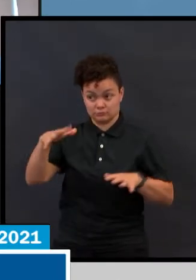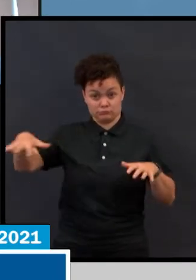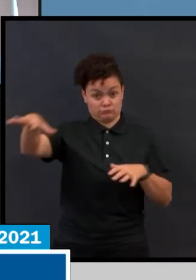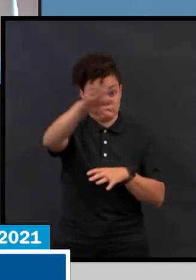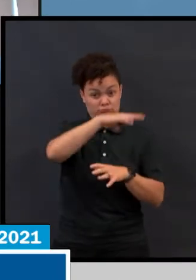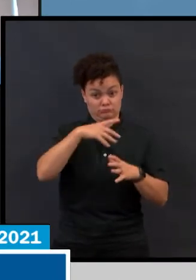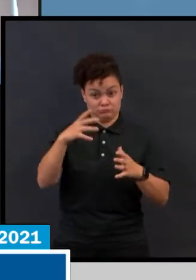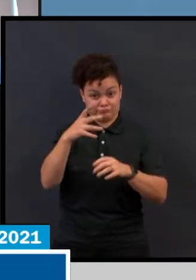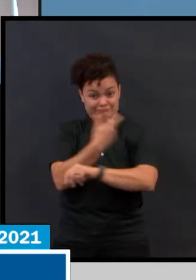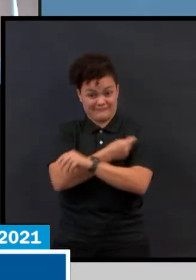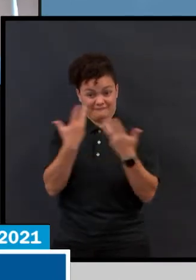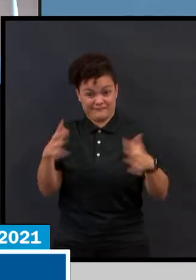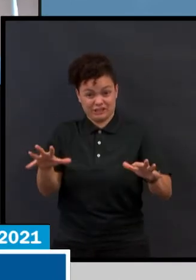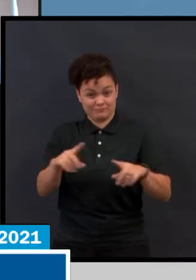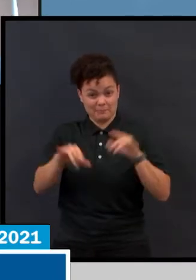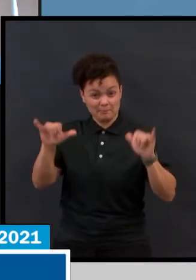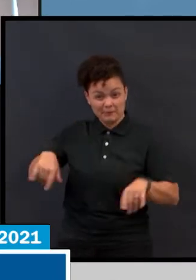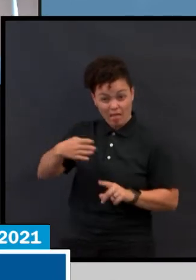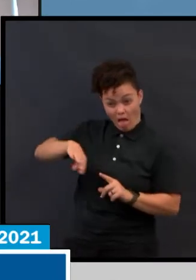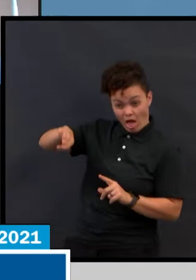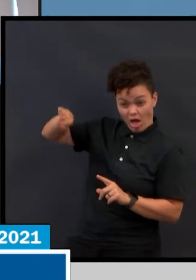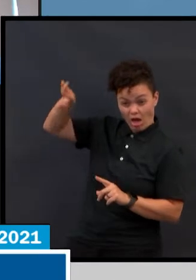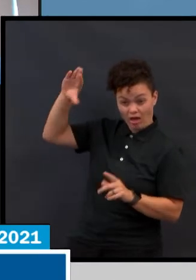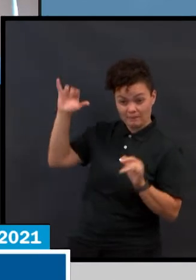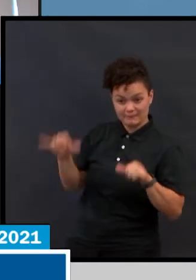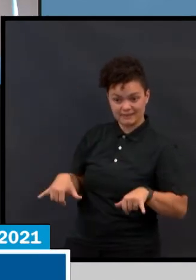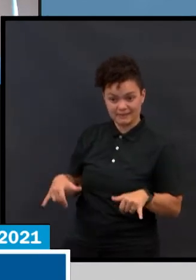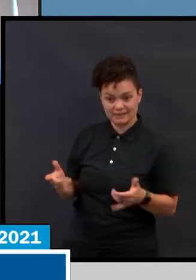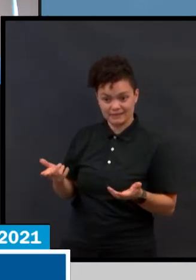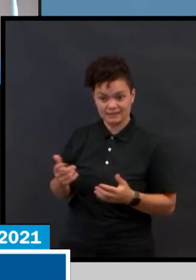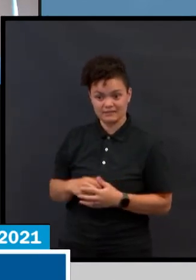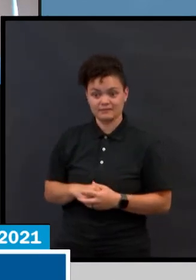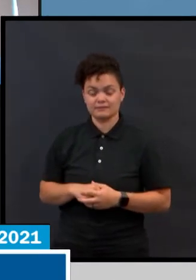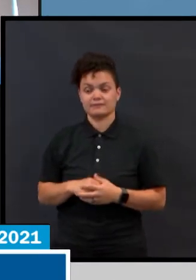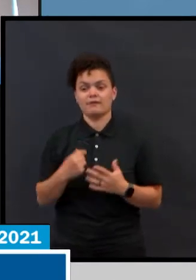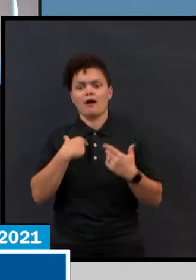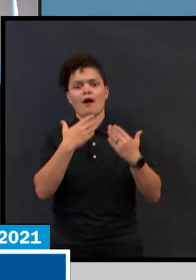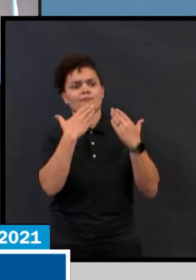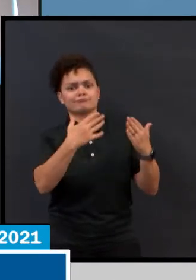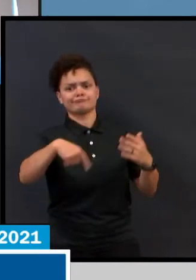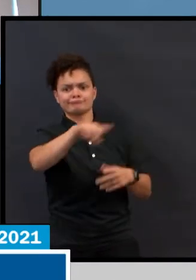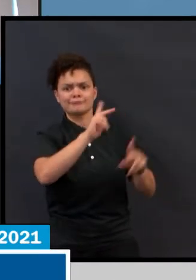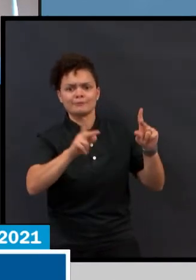of you who completed that process i appreciate that that's what gets us under control we're